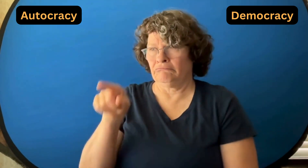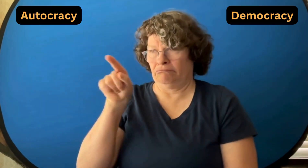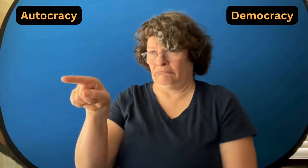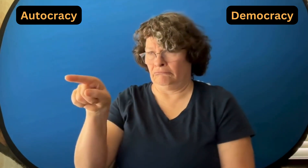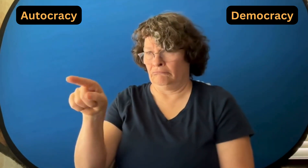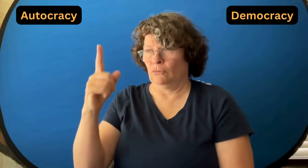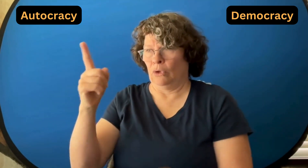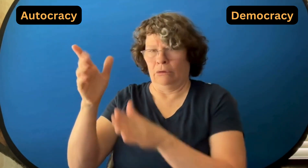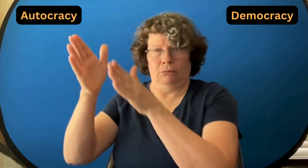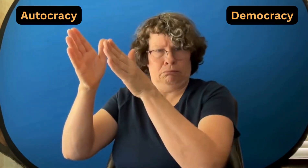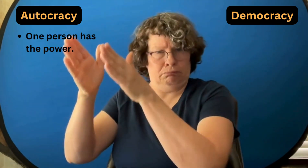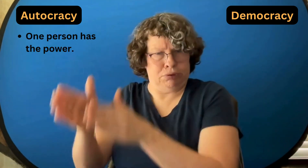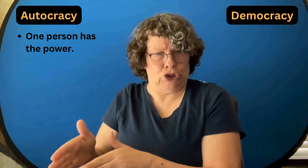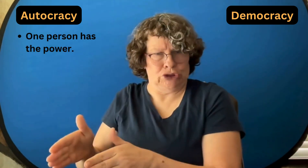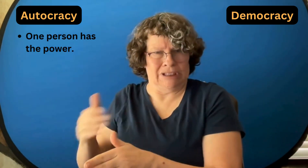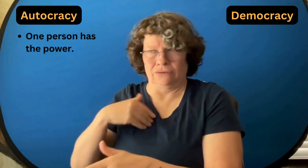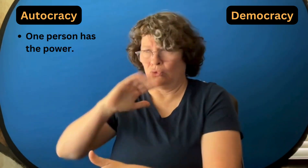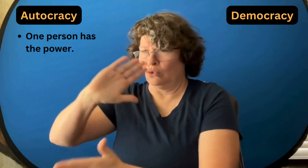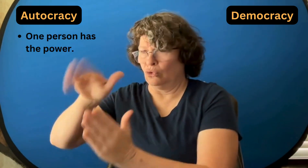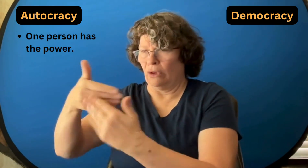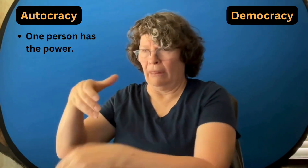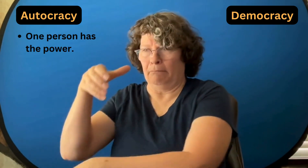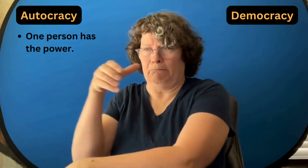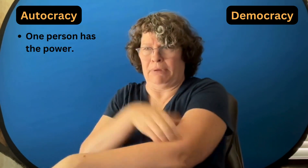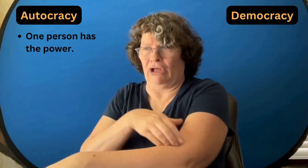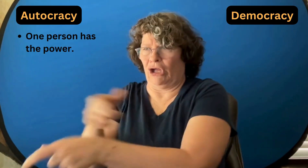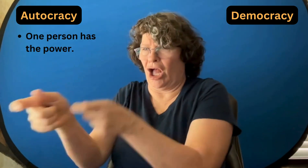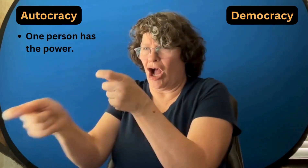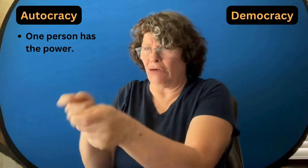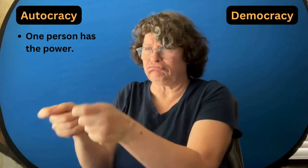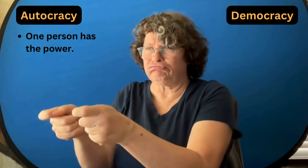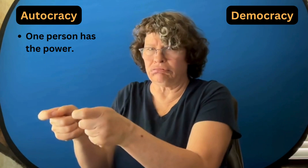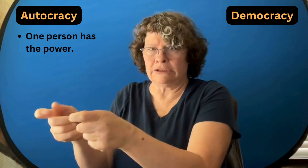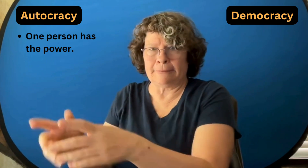One person has all the power.